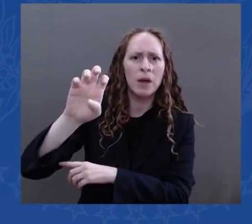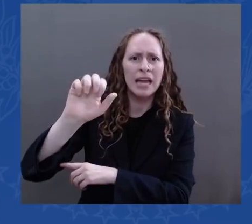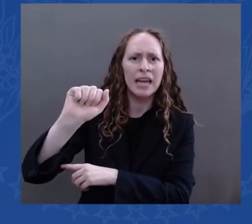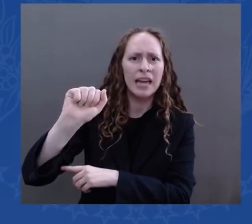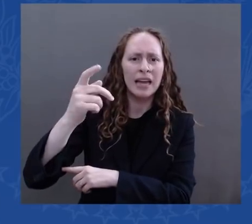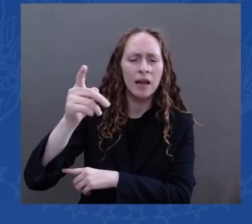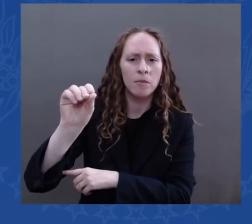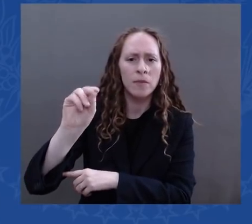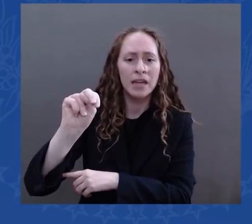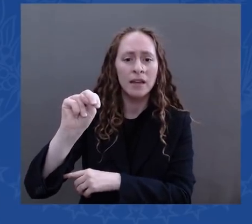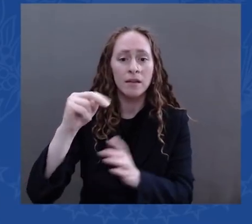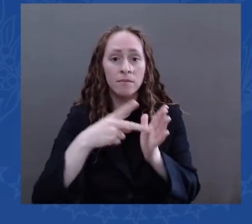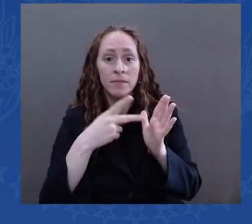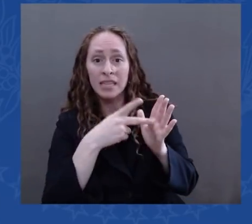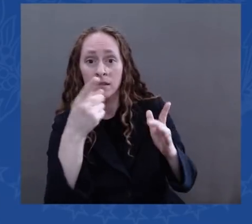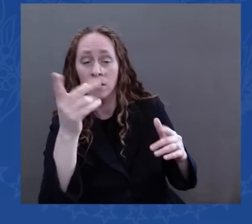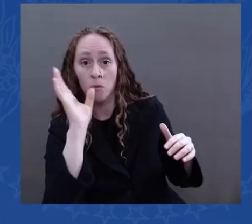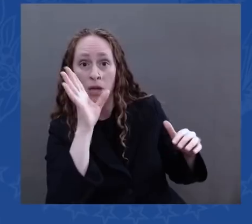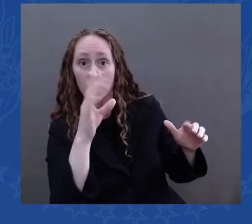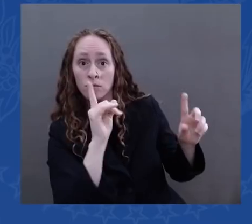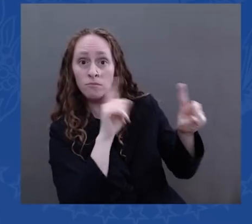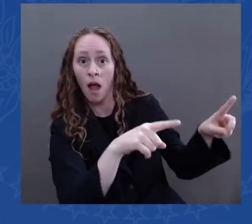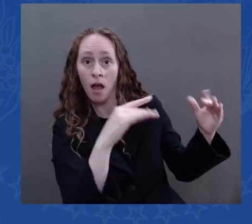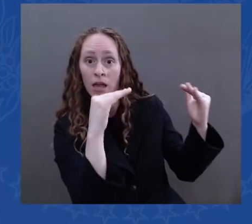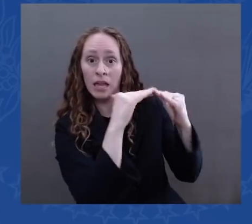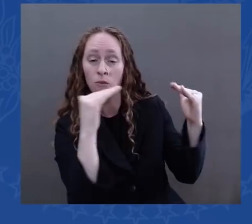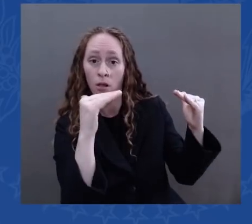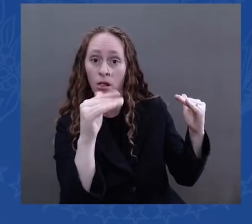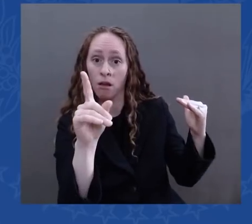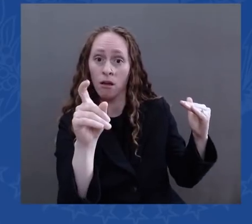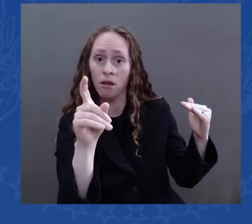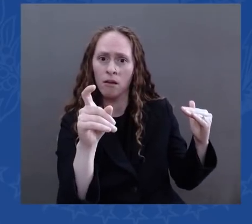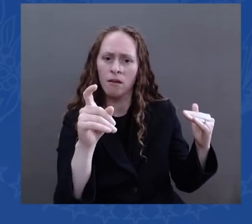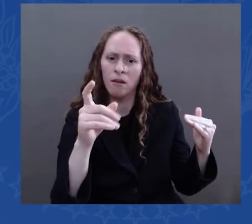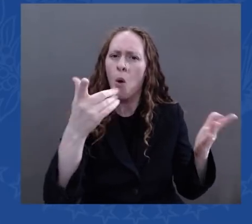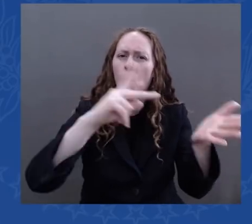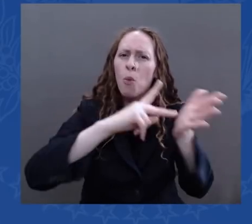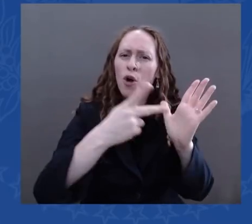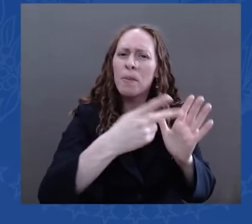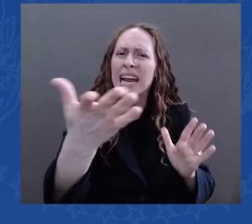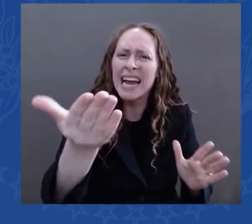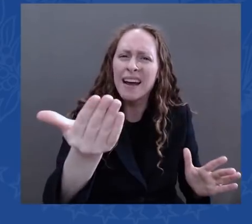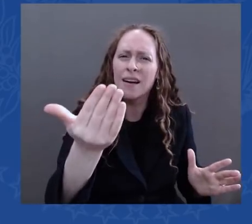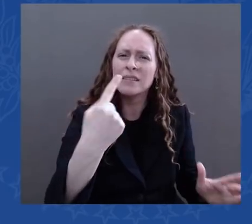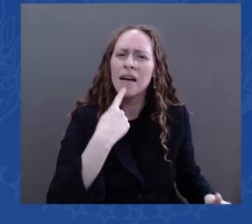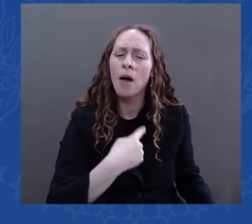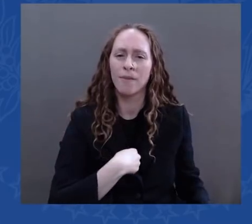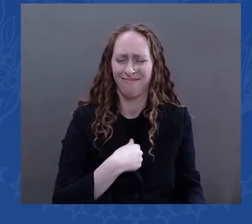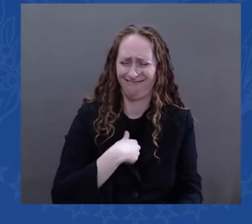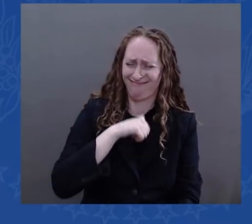The Press: What does that mean? The President: I'm not going to tell you. Why would I tell you? You got to be silly. The Press: The world wants to know.